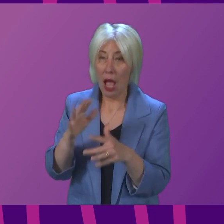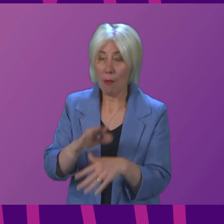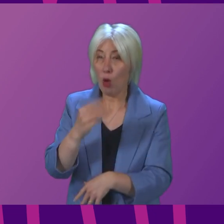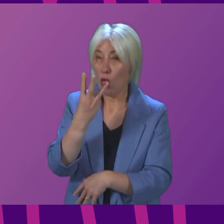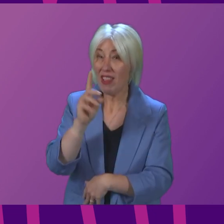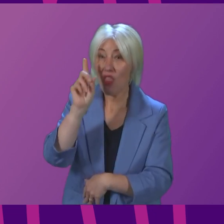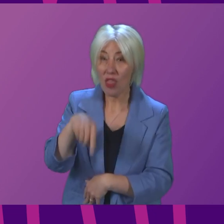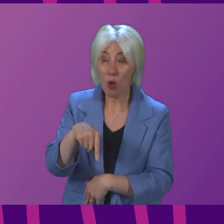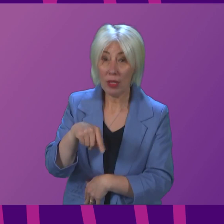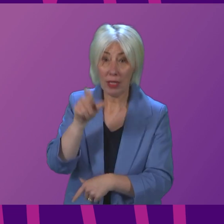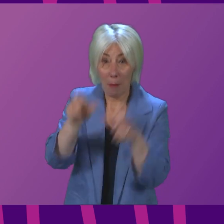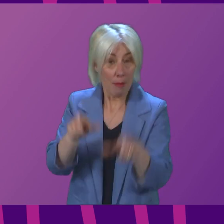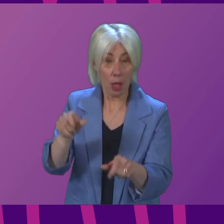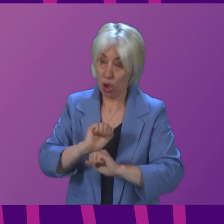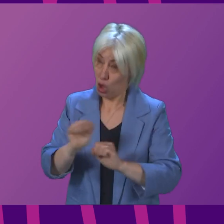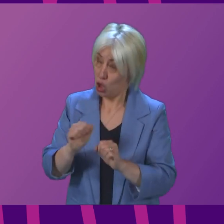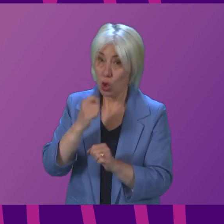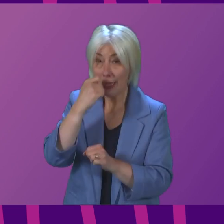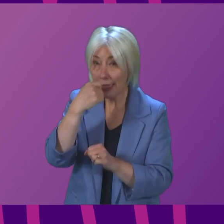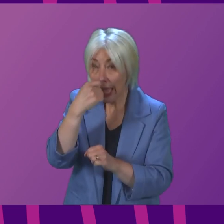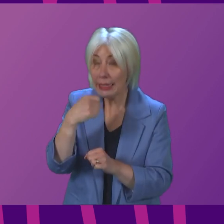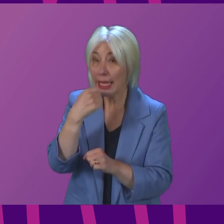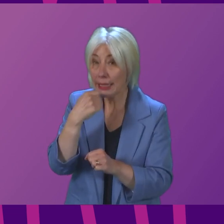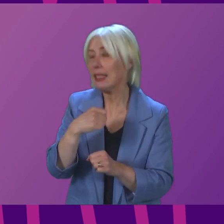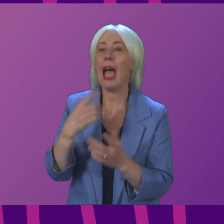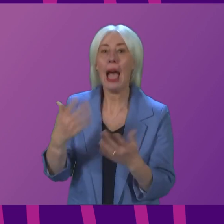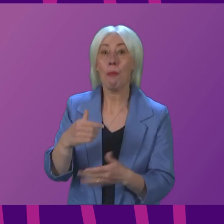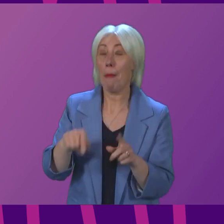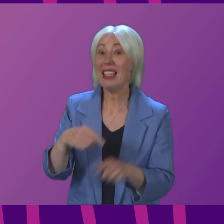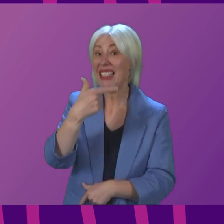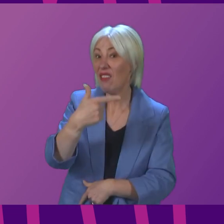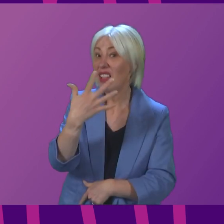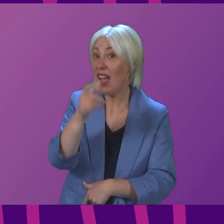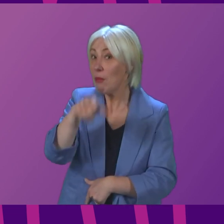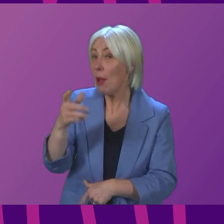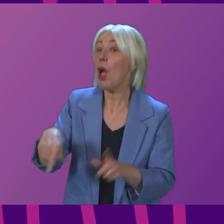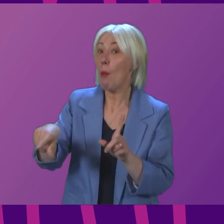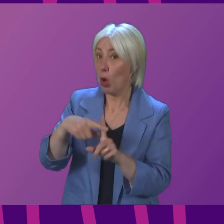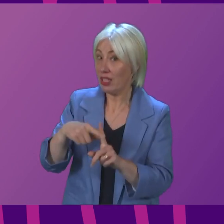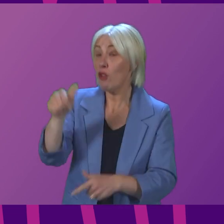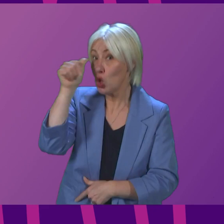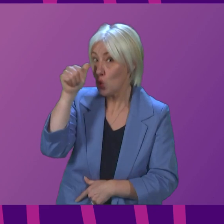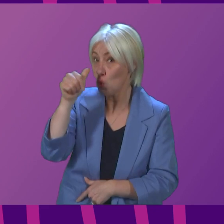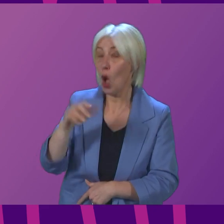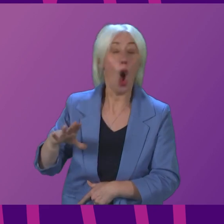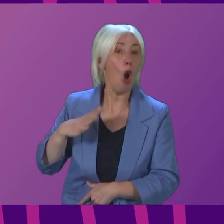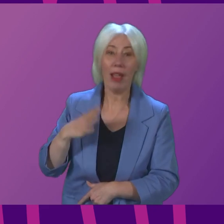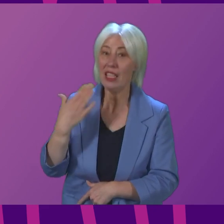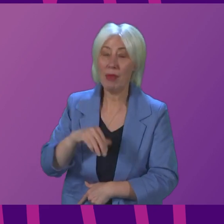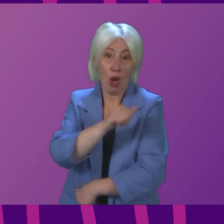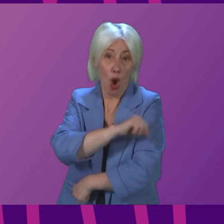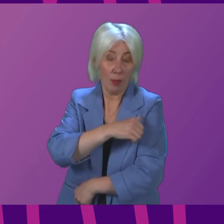3,000 untested people and 75 known positive cases had already been transferred into Scotland’s